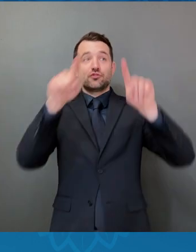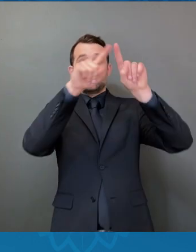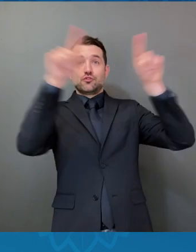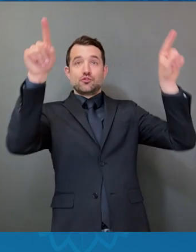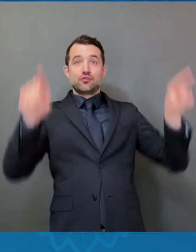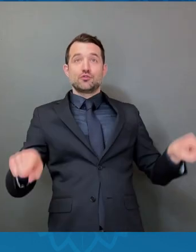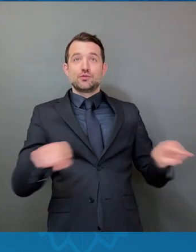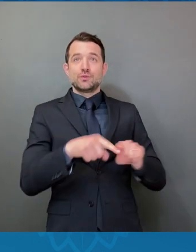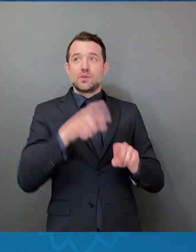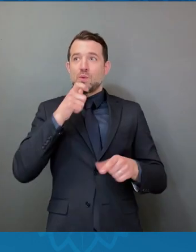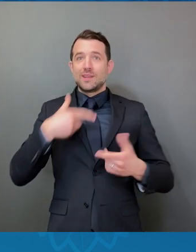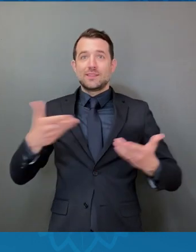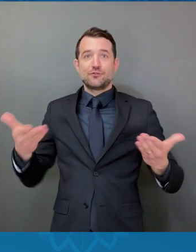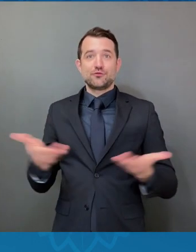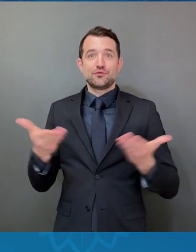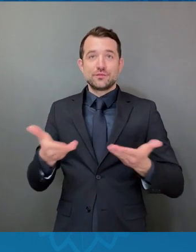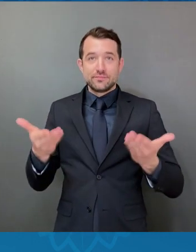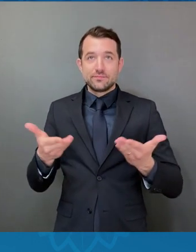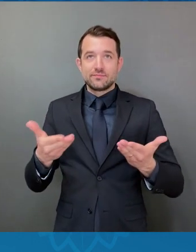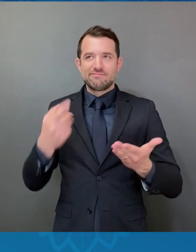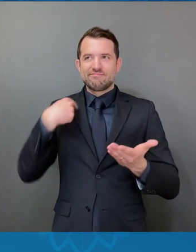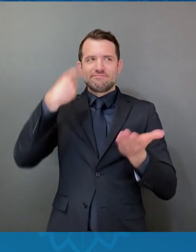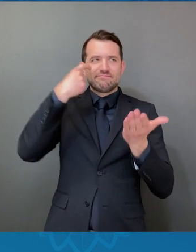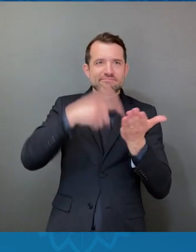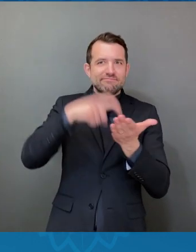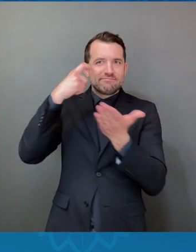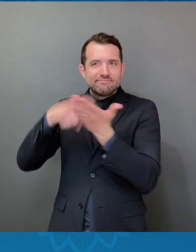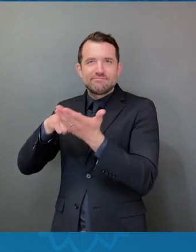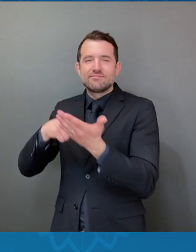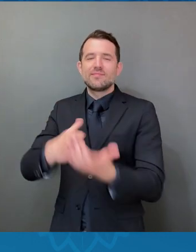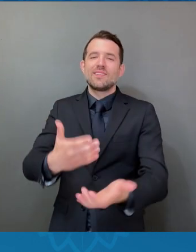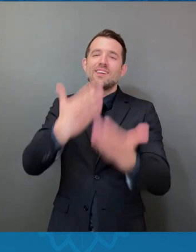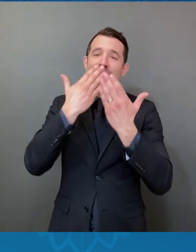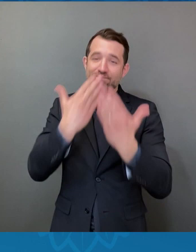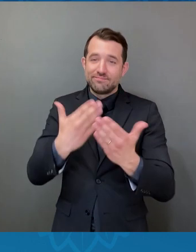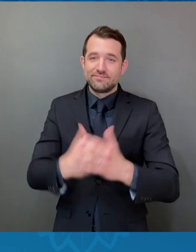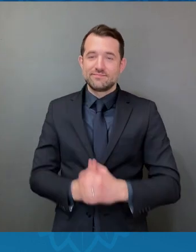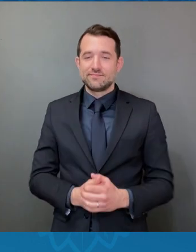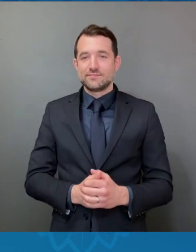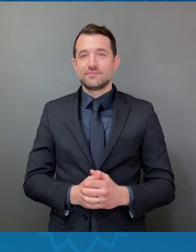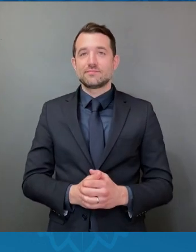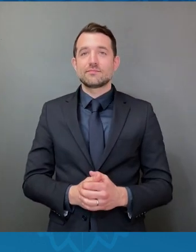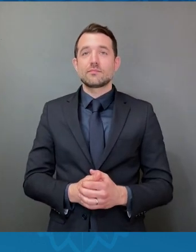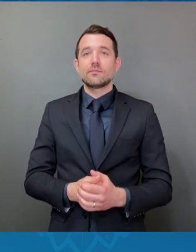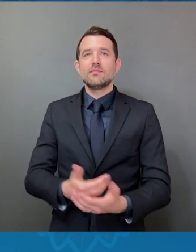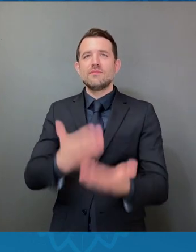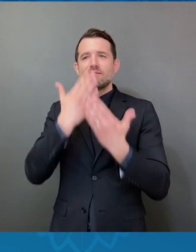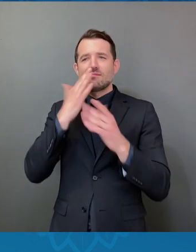before I start offering you a few comments. But thank you for your dedication and commitment to this issue.